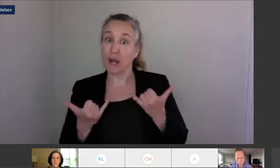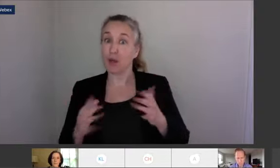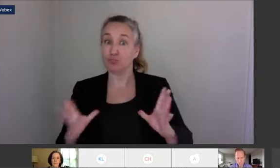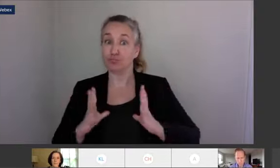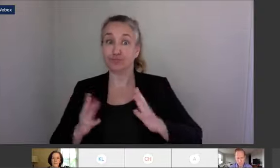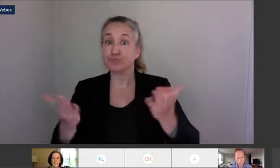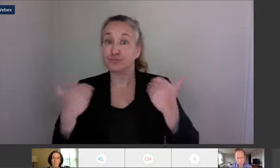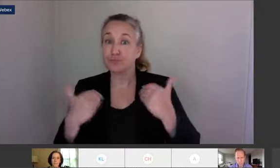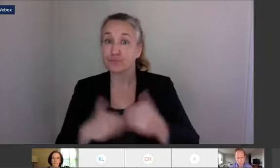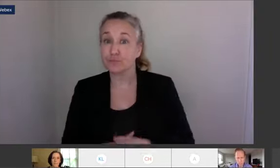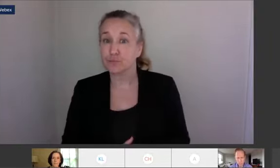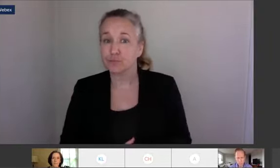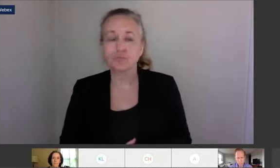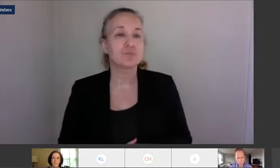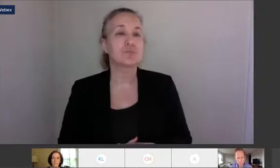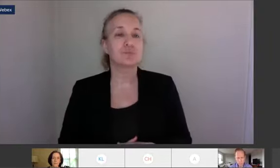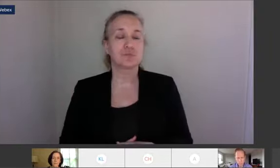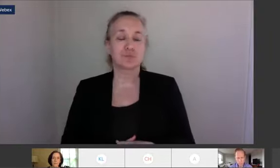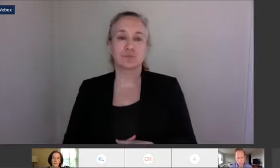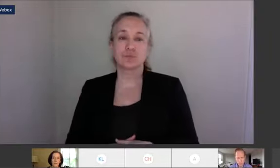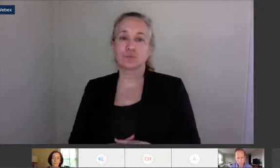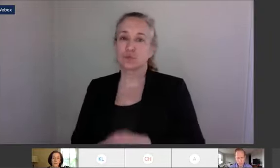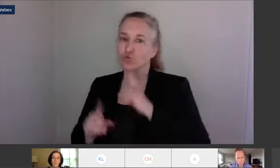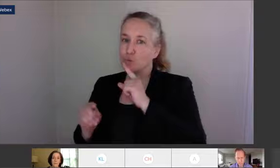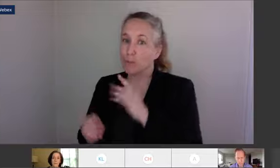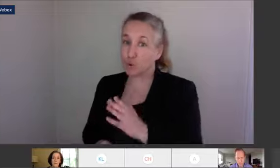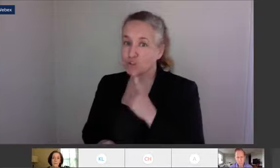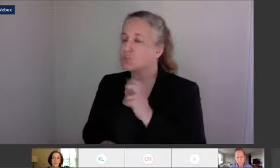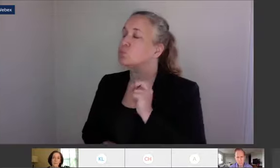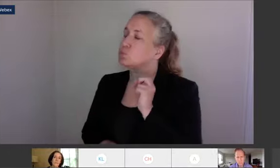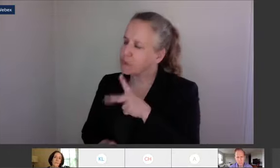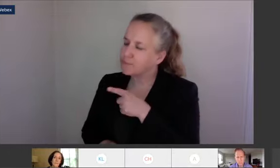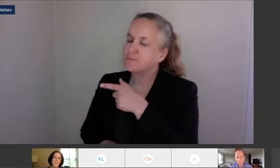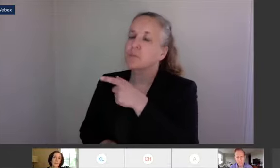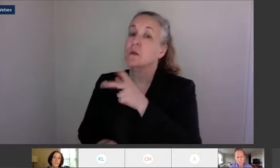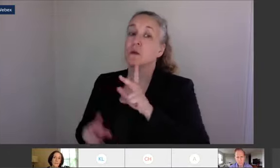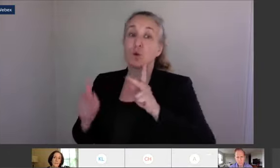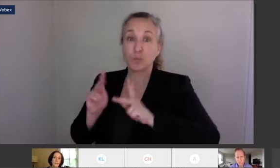[Reporter] okay people that sought a mail-in ballot for